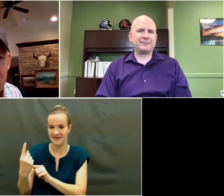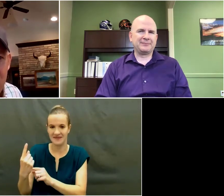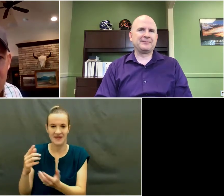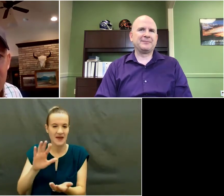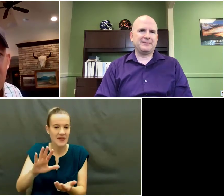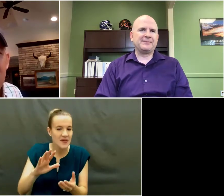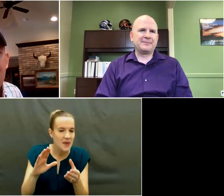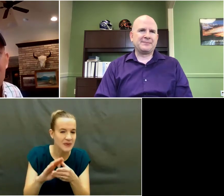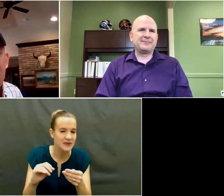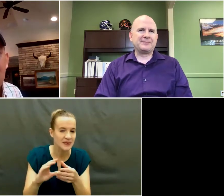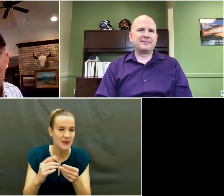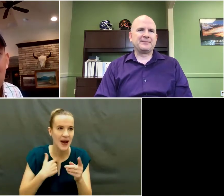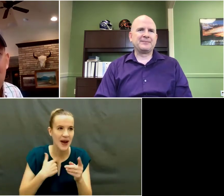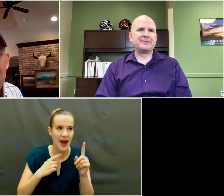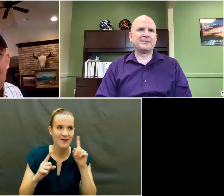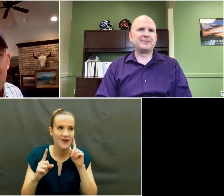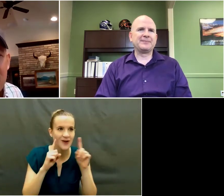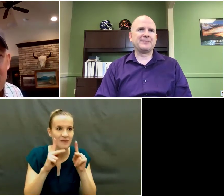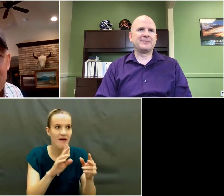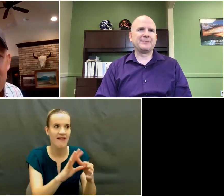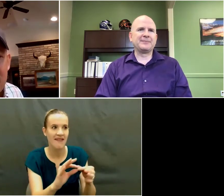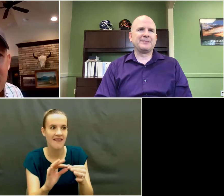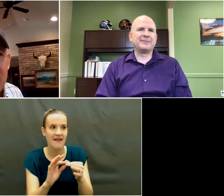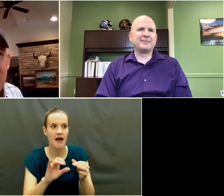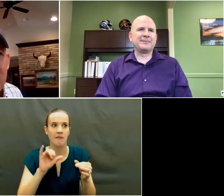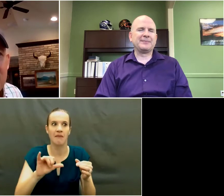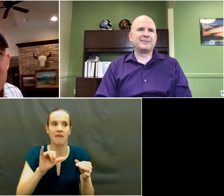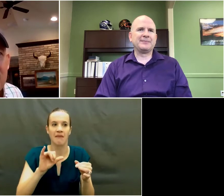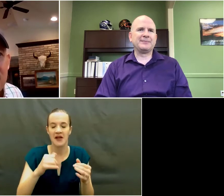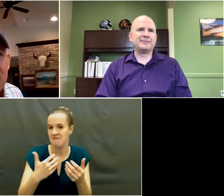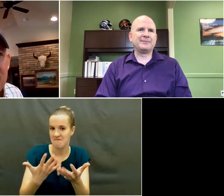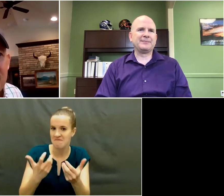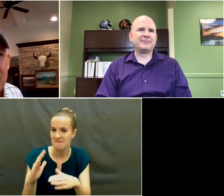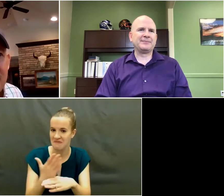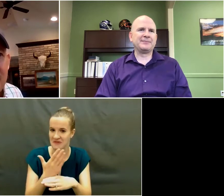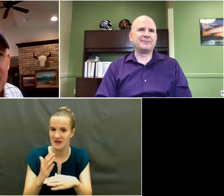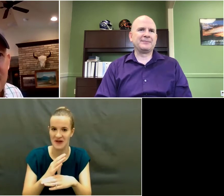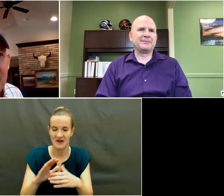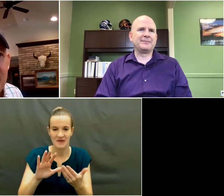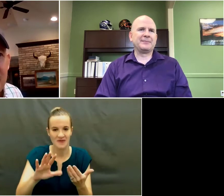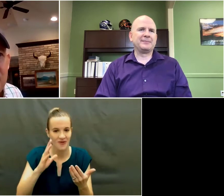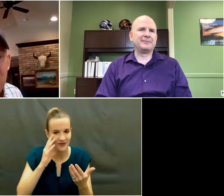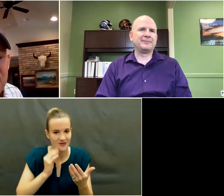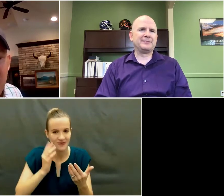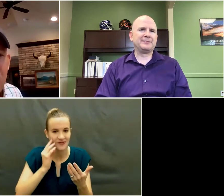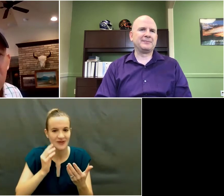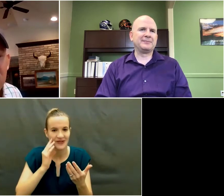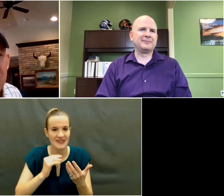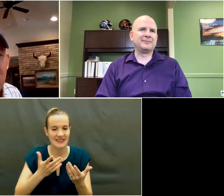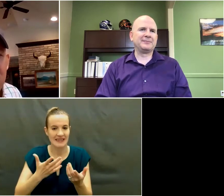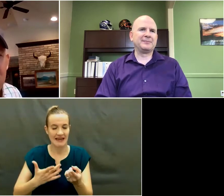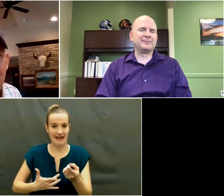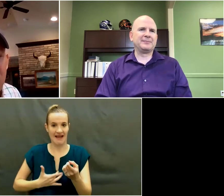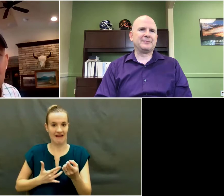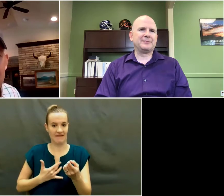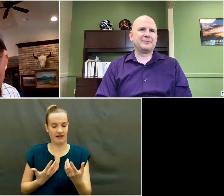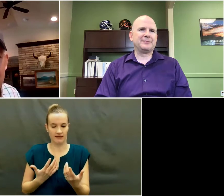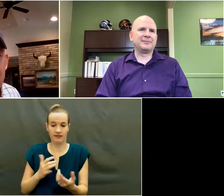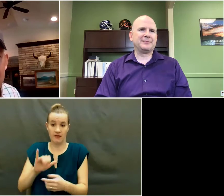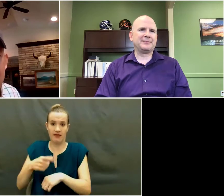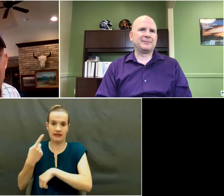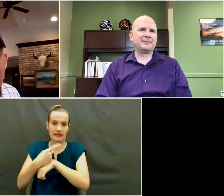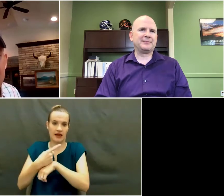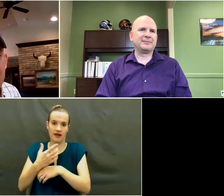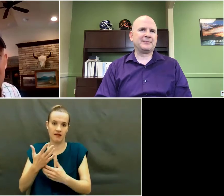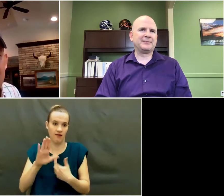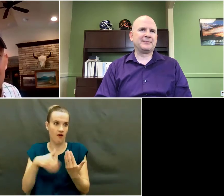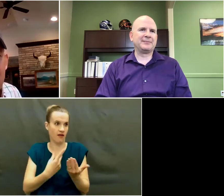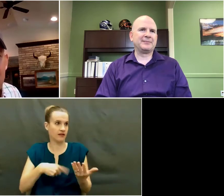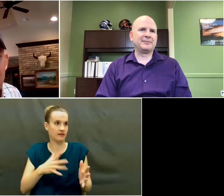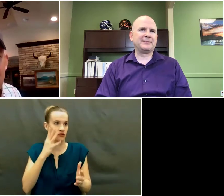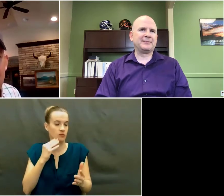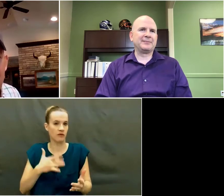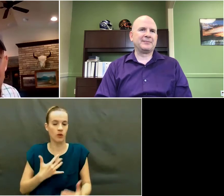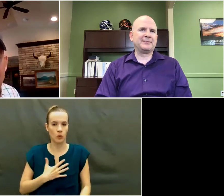story. Um, I think, you know, that's a powerful day for, for everybody who lived through that. But